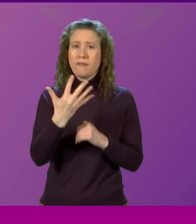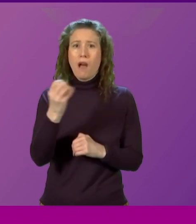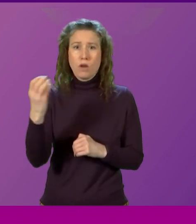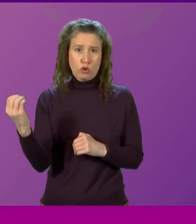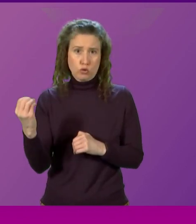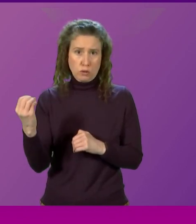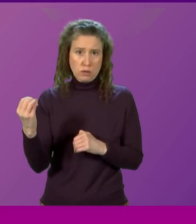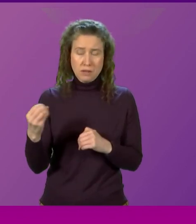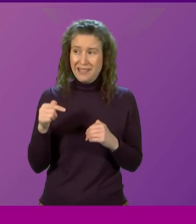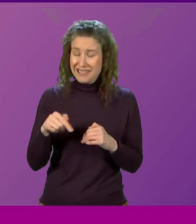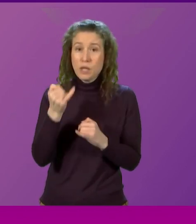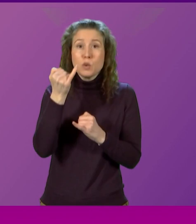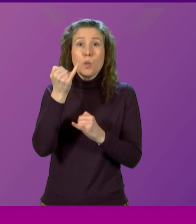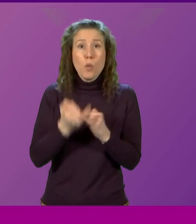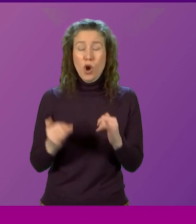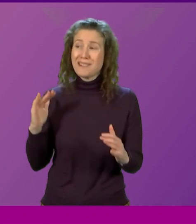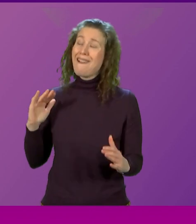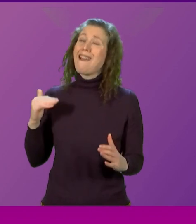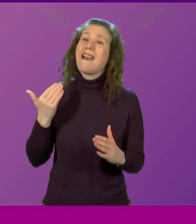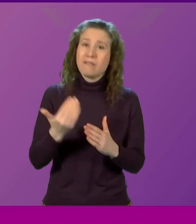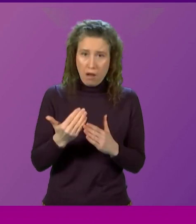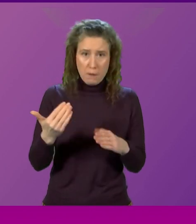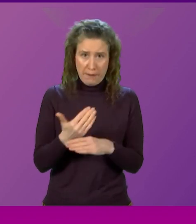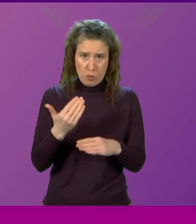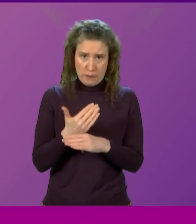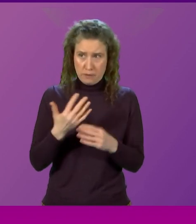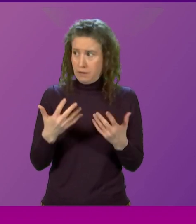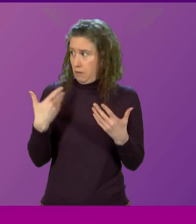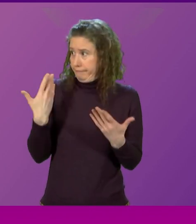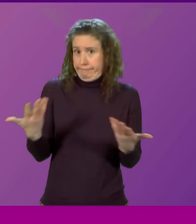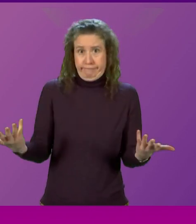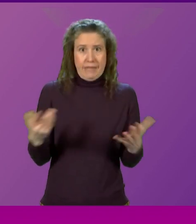That is the worst-ever performance in Scotland’s A and E departments.